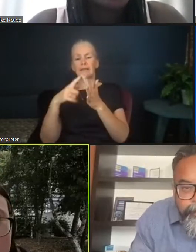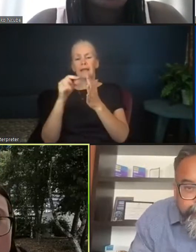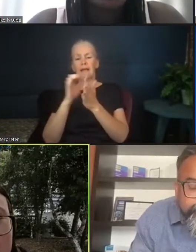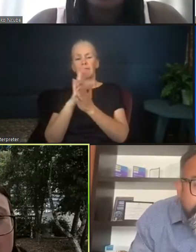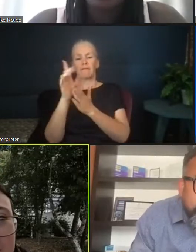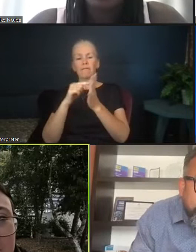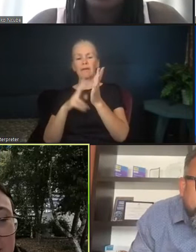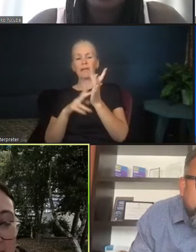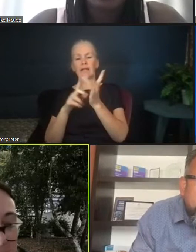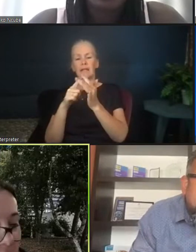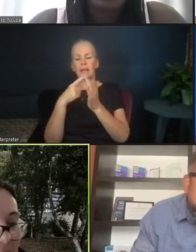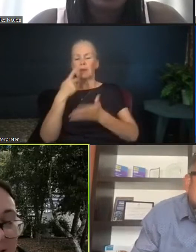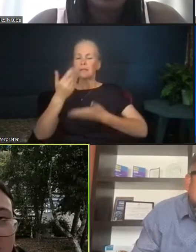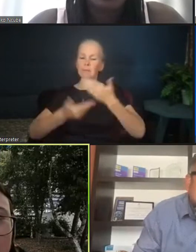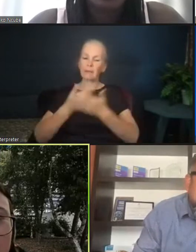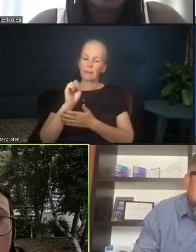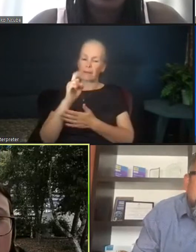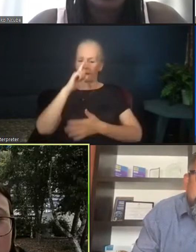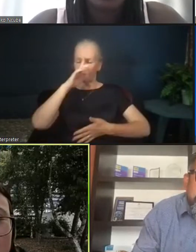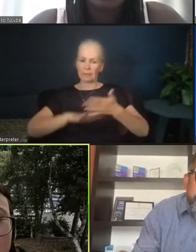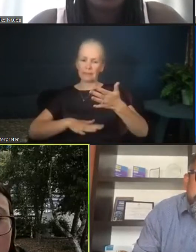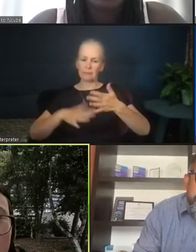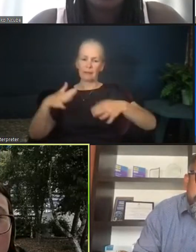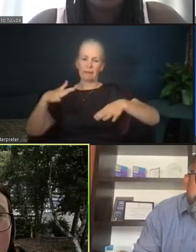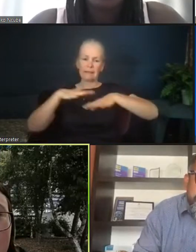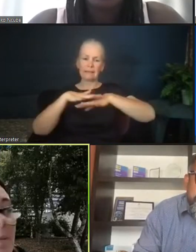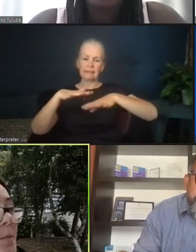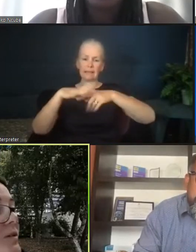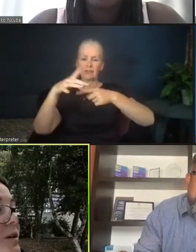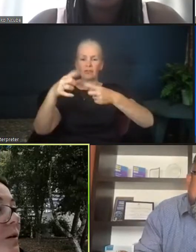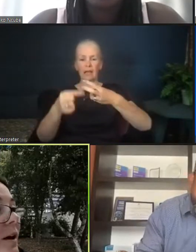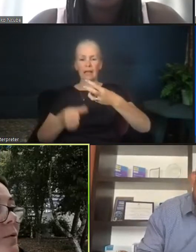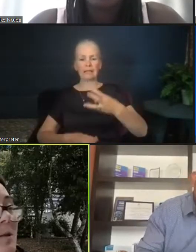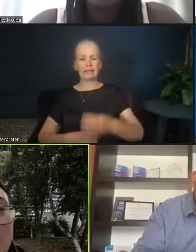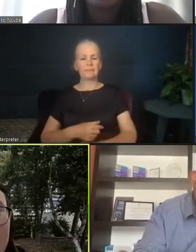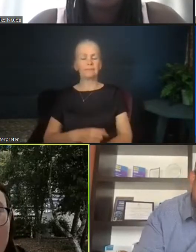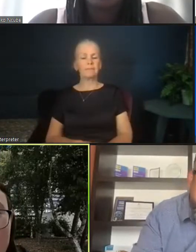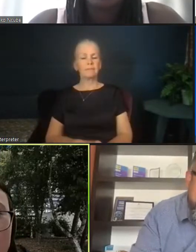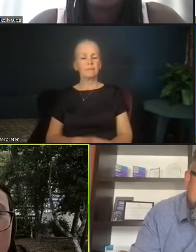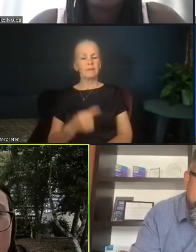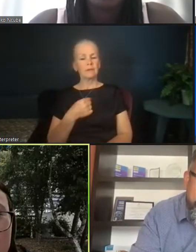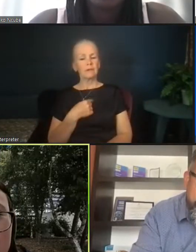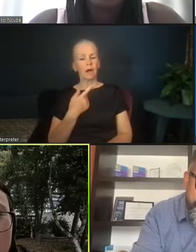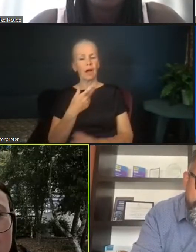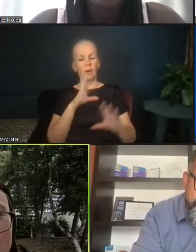about their experience of intersectionality so I will swiftly move on to Chiko.